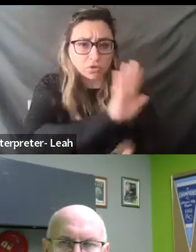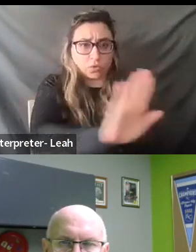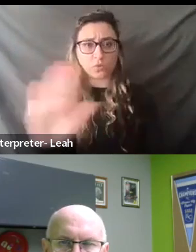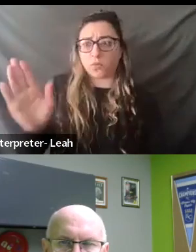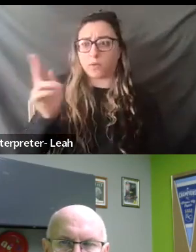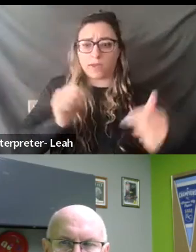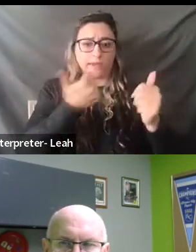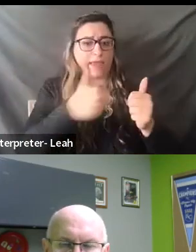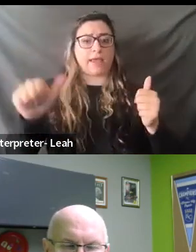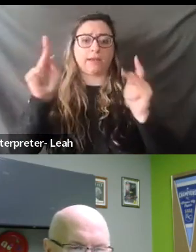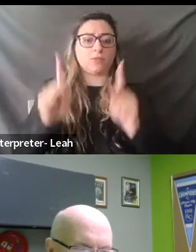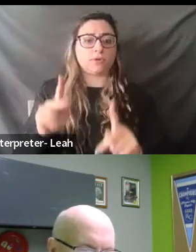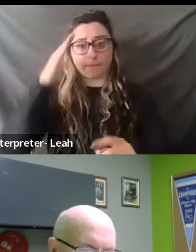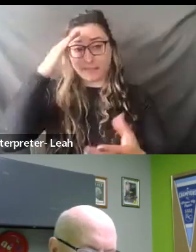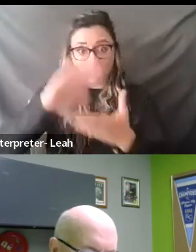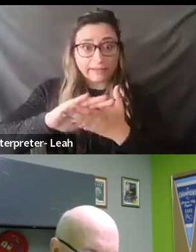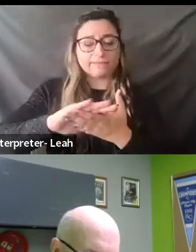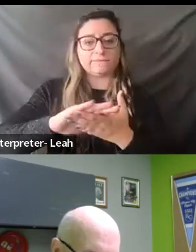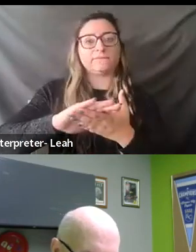And to kind of back up what Pat was talking about, you know, people's beliefs.